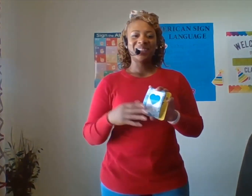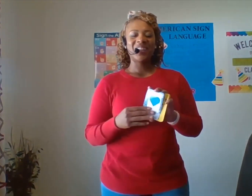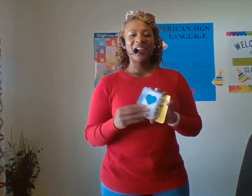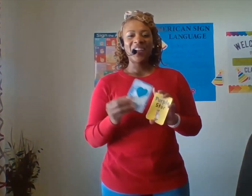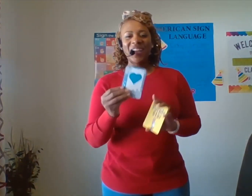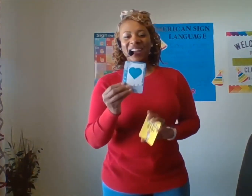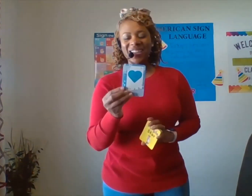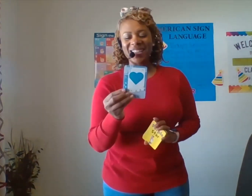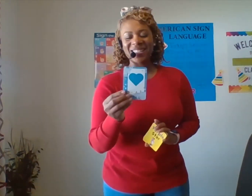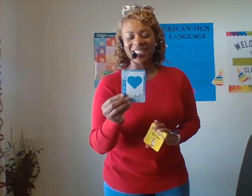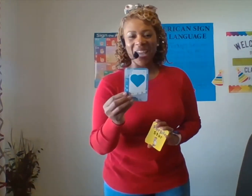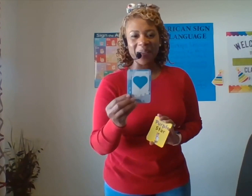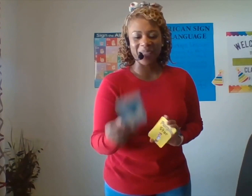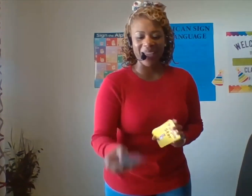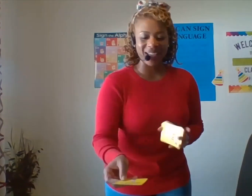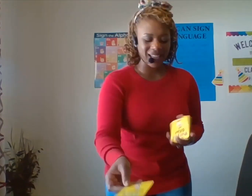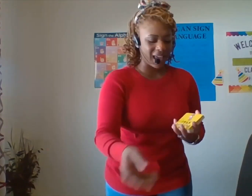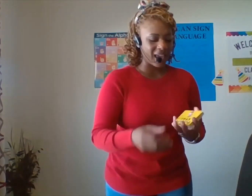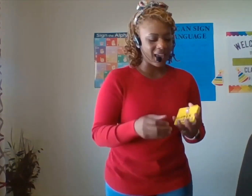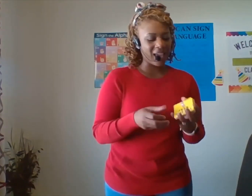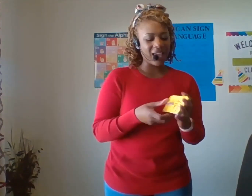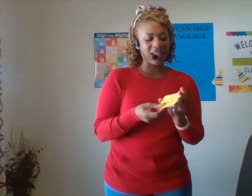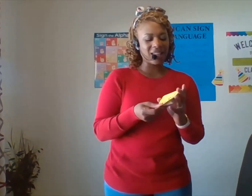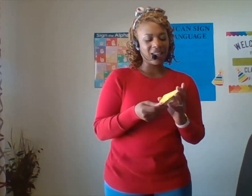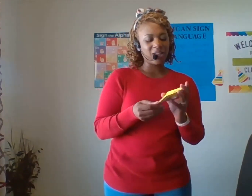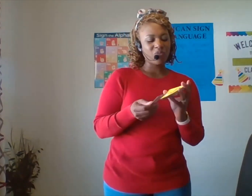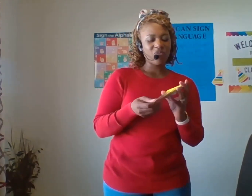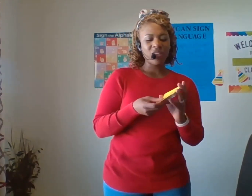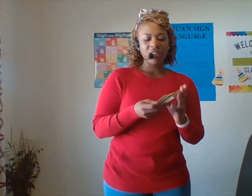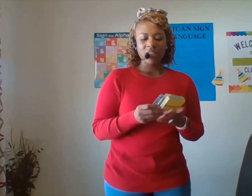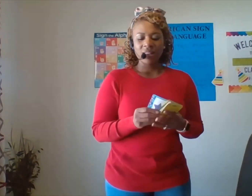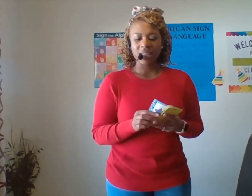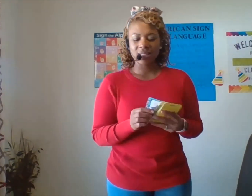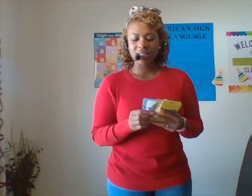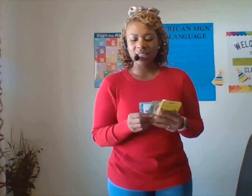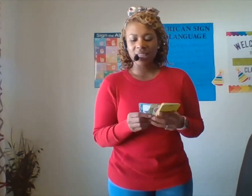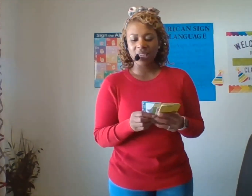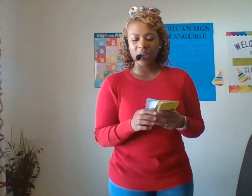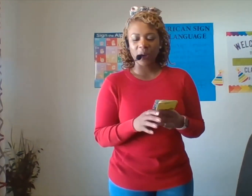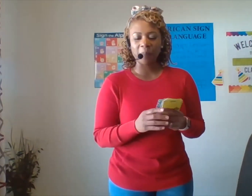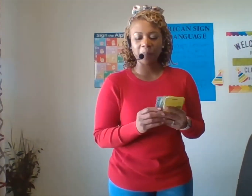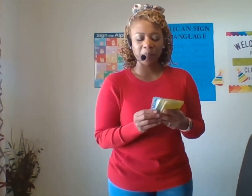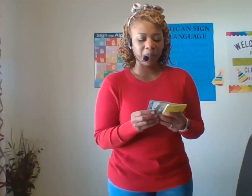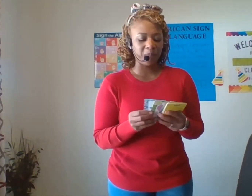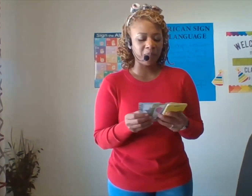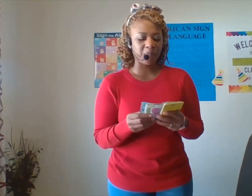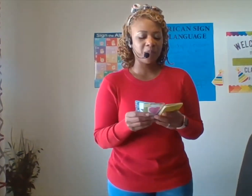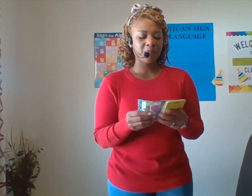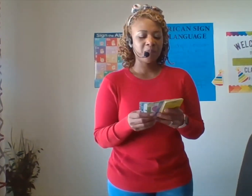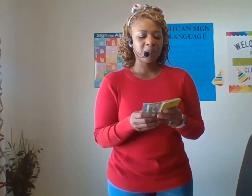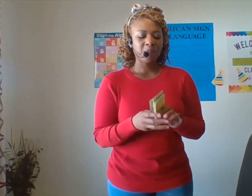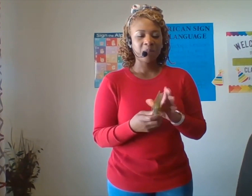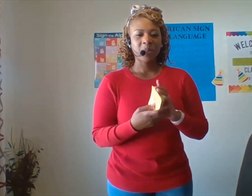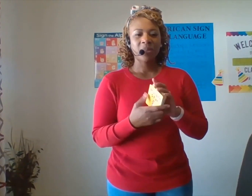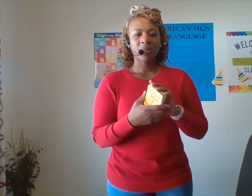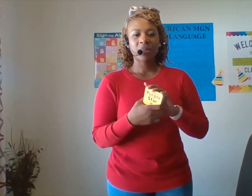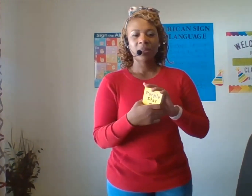good job guys and let's see here hmm